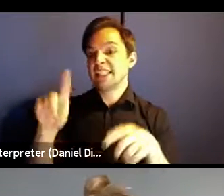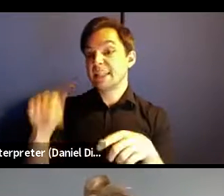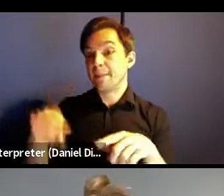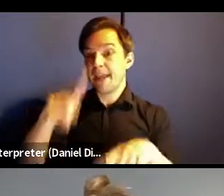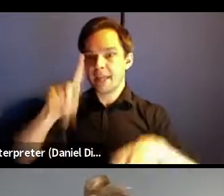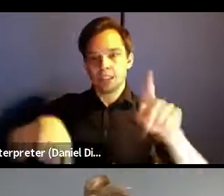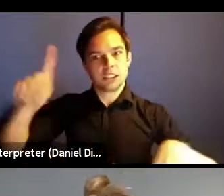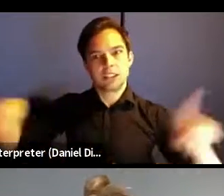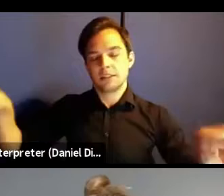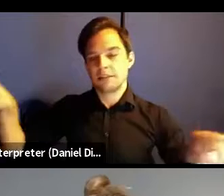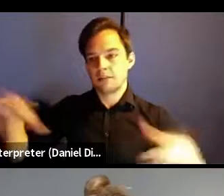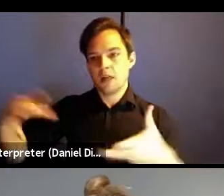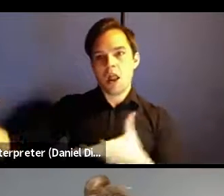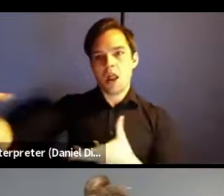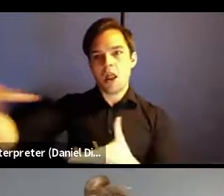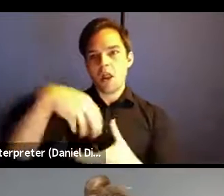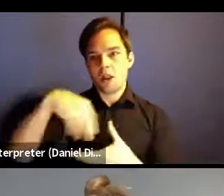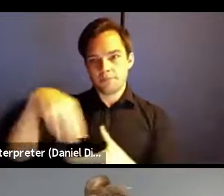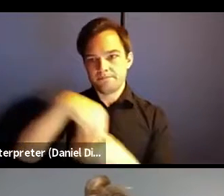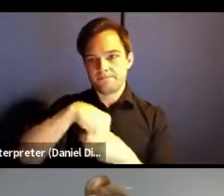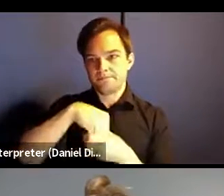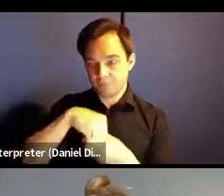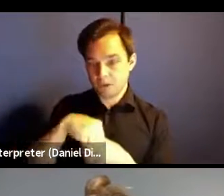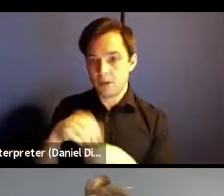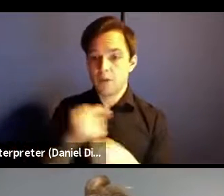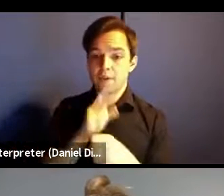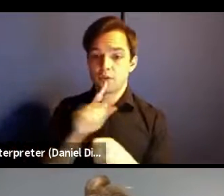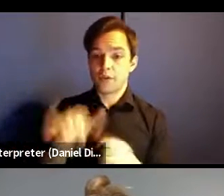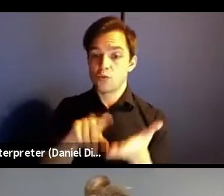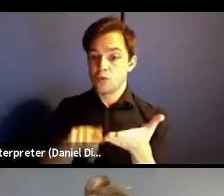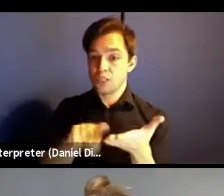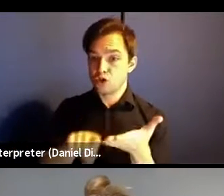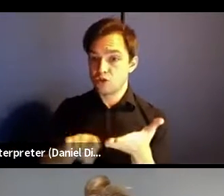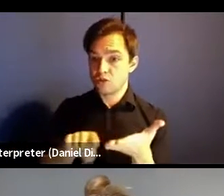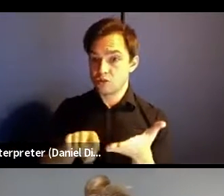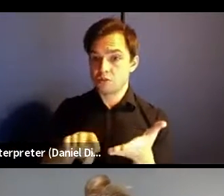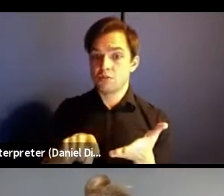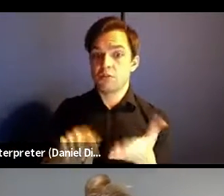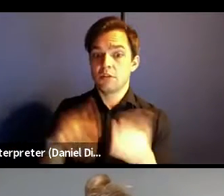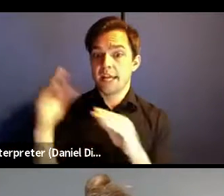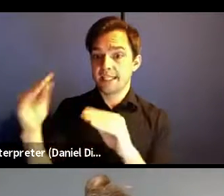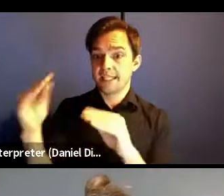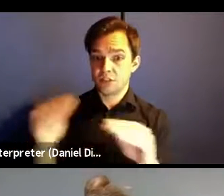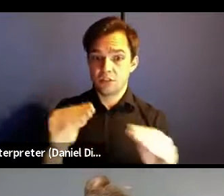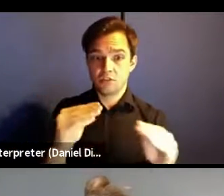and then making sure that that research and teaching that we're communicating with the world.